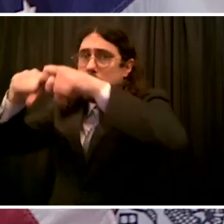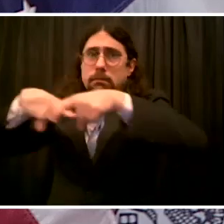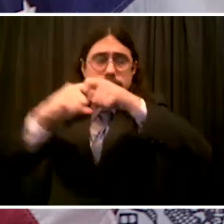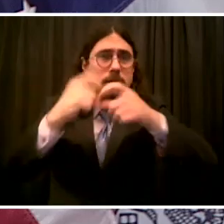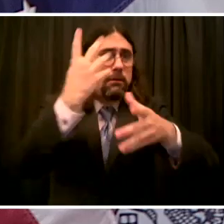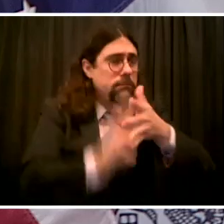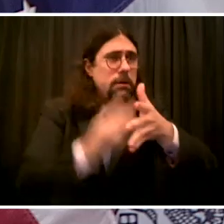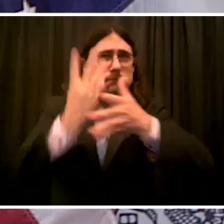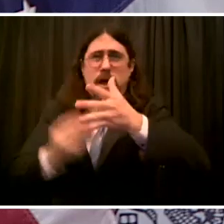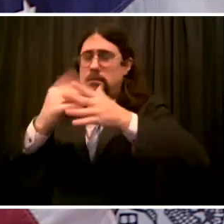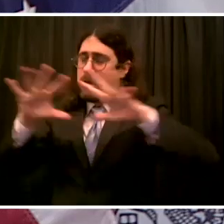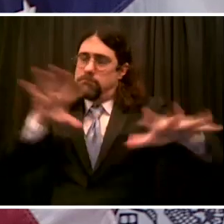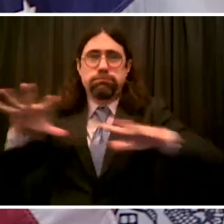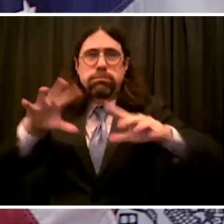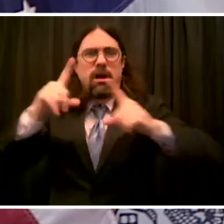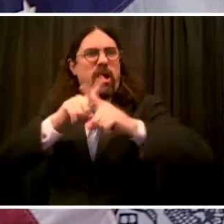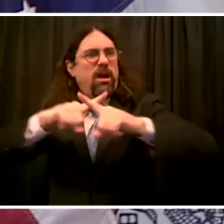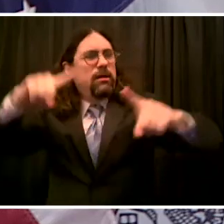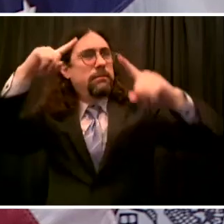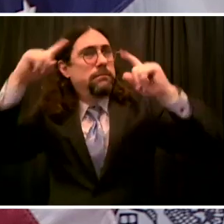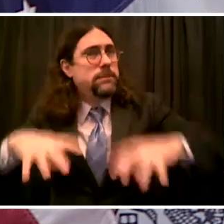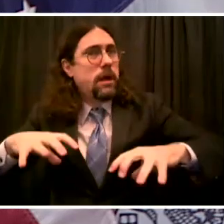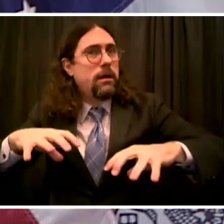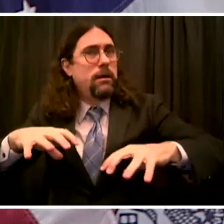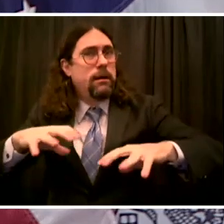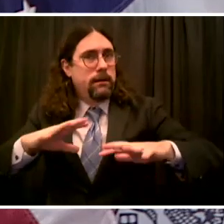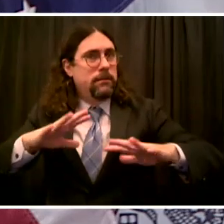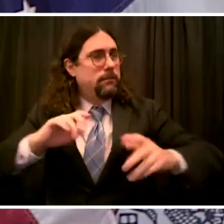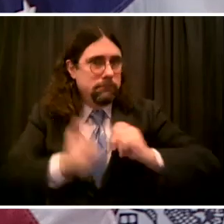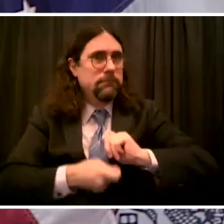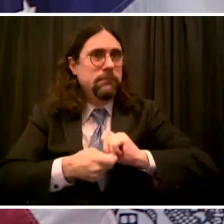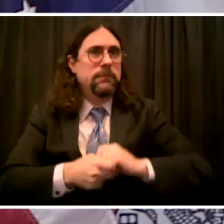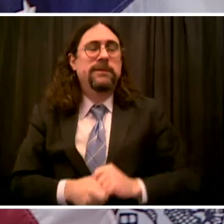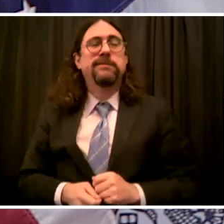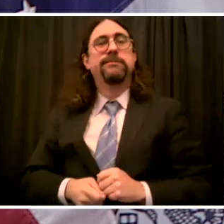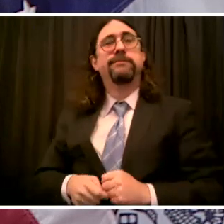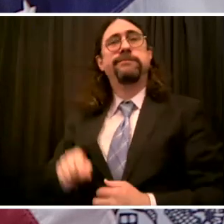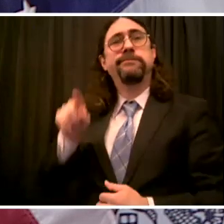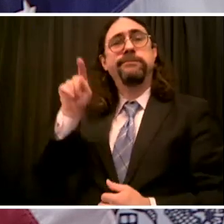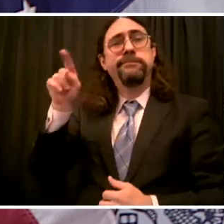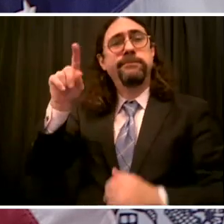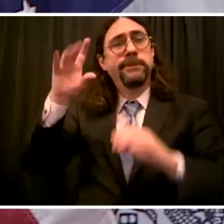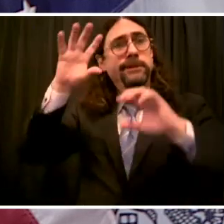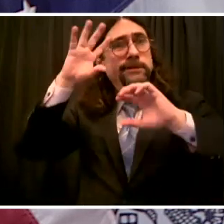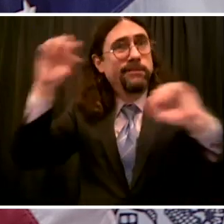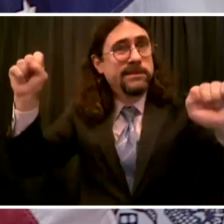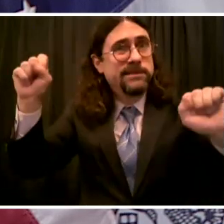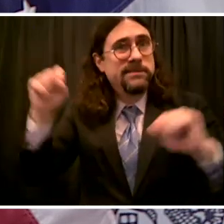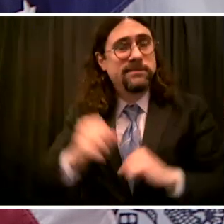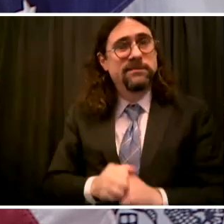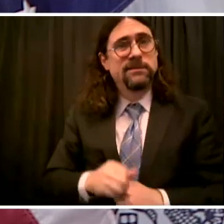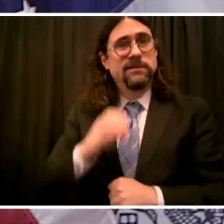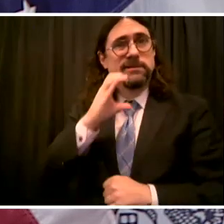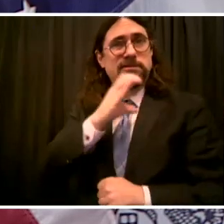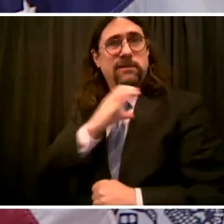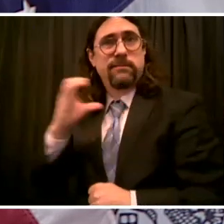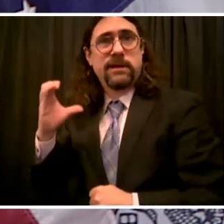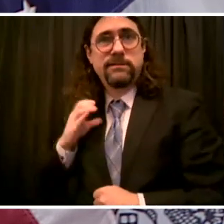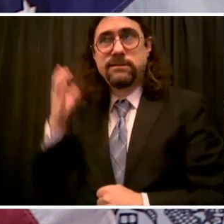THAT THE CONGRESS AND THE PRESIDENT ACT AT A LEVEL THAT ACTUALLY